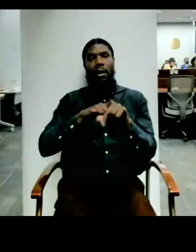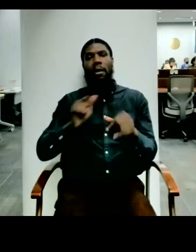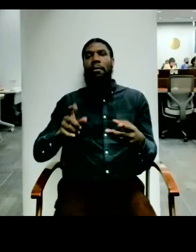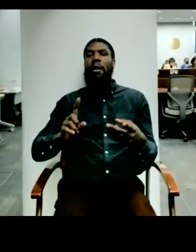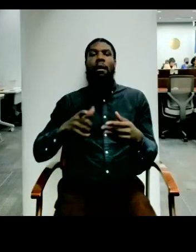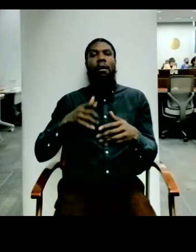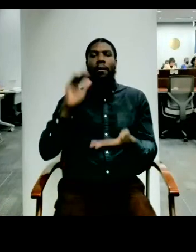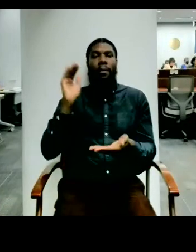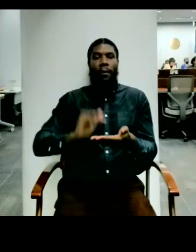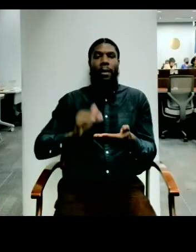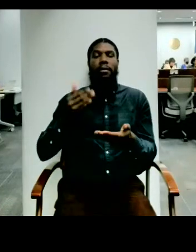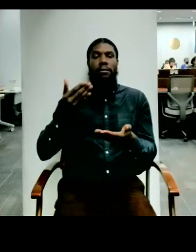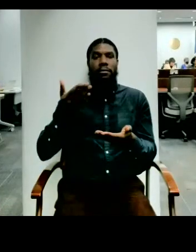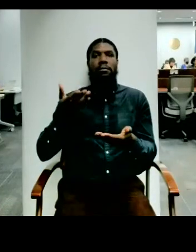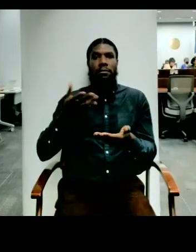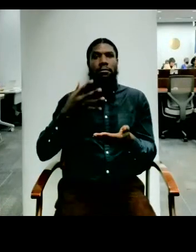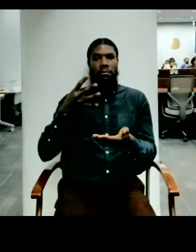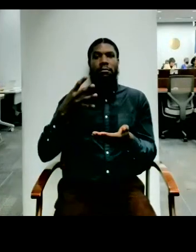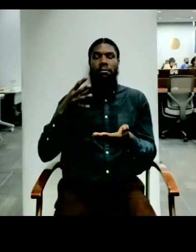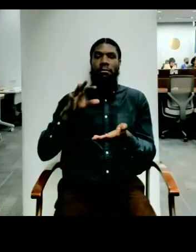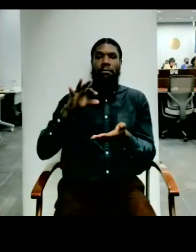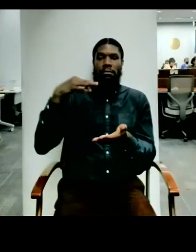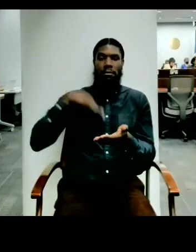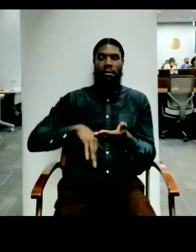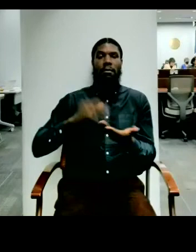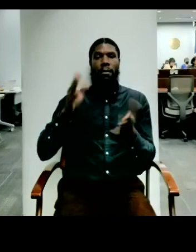some of our white-collar workers or those who can work from home do have.